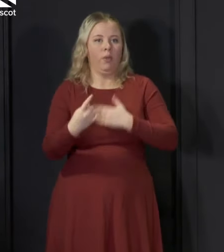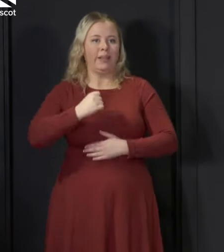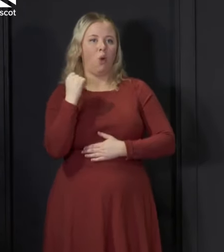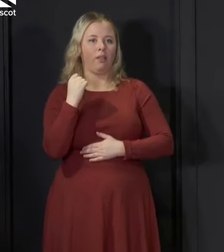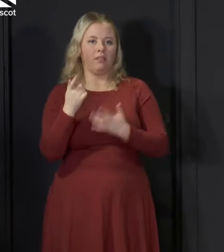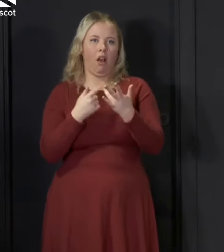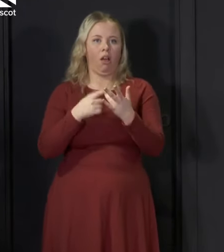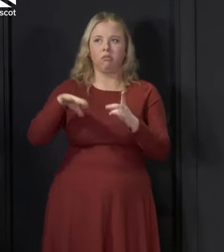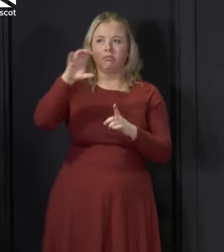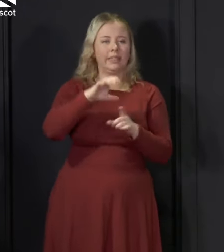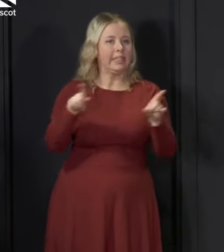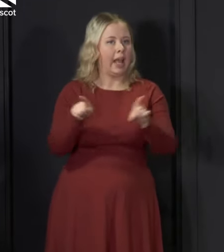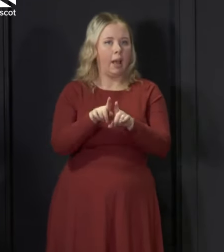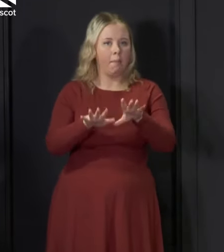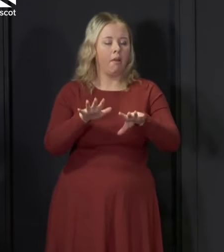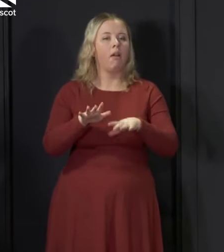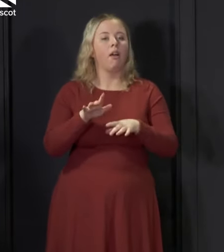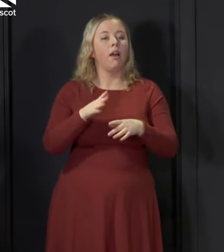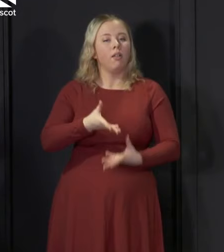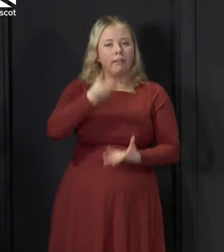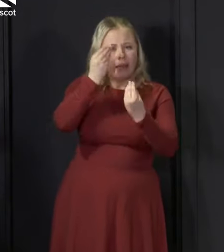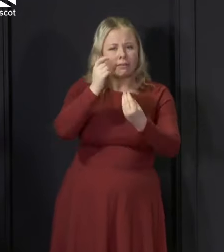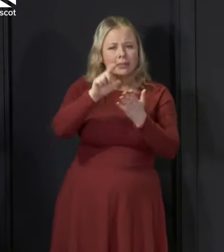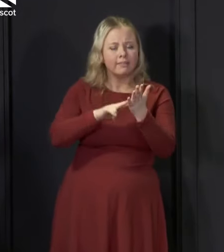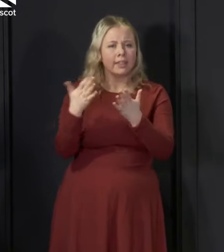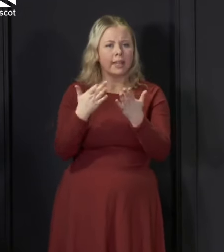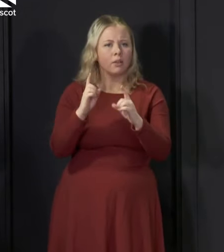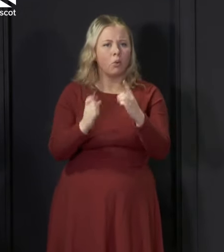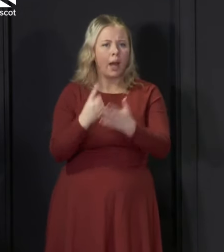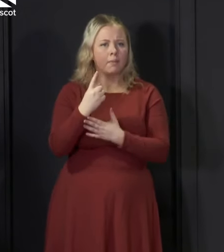we learn how this virus is operating, the characteristics of it, one of the things that